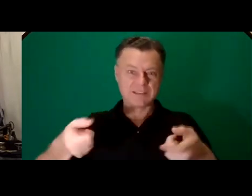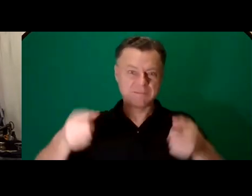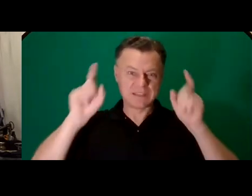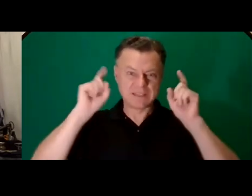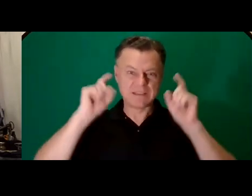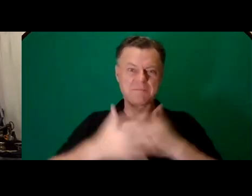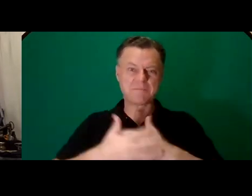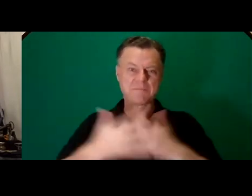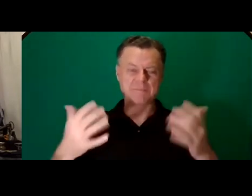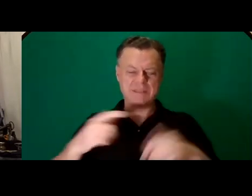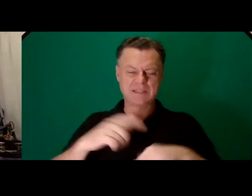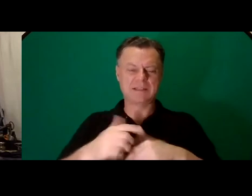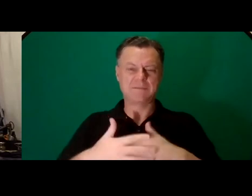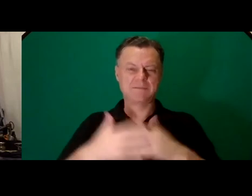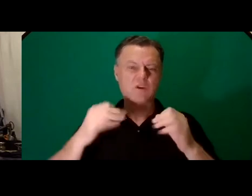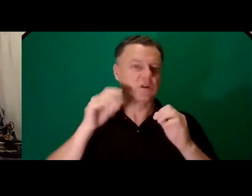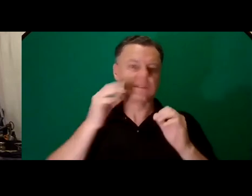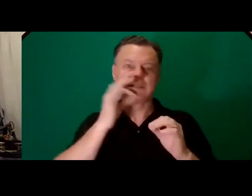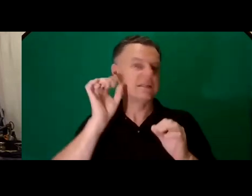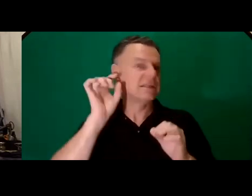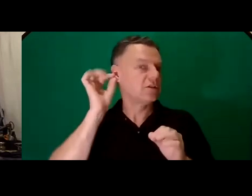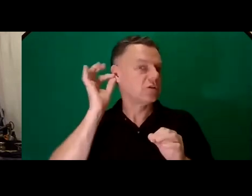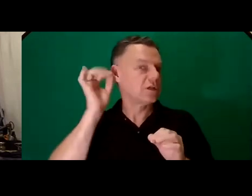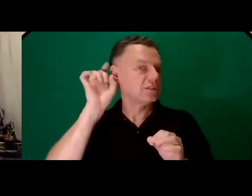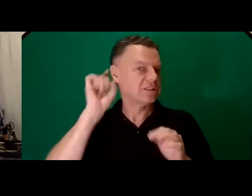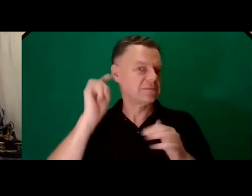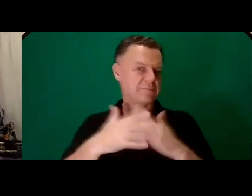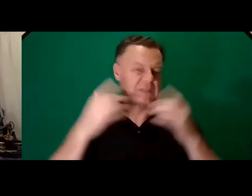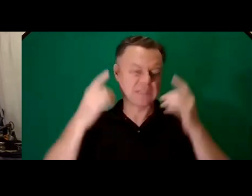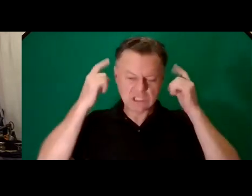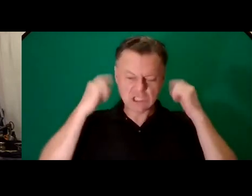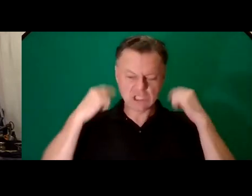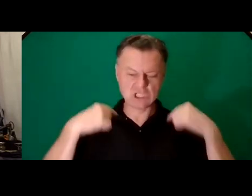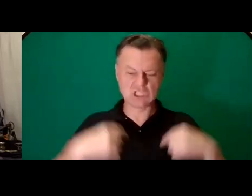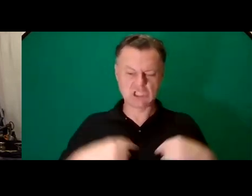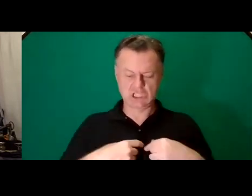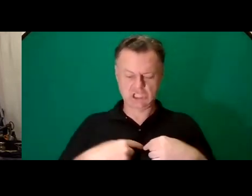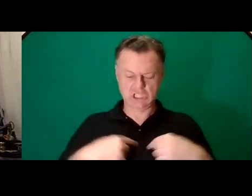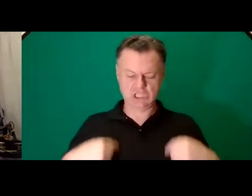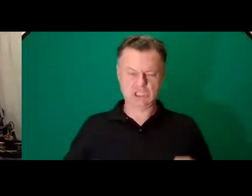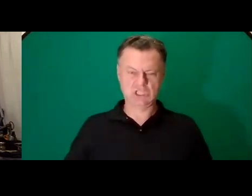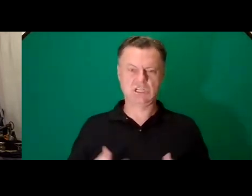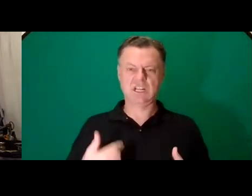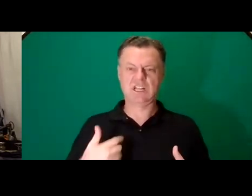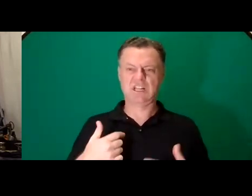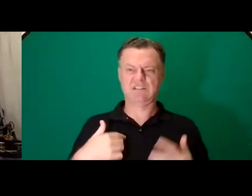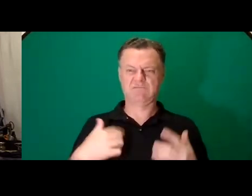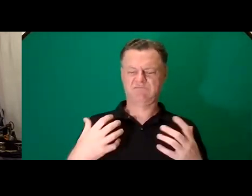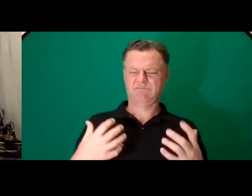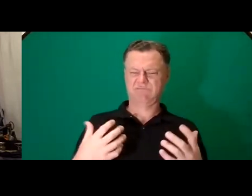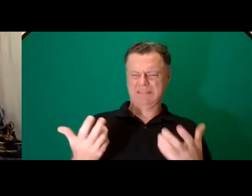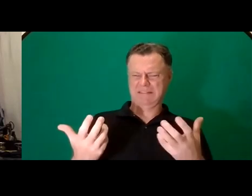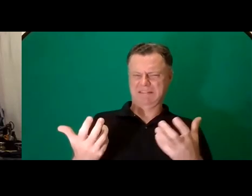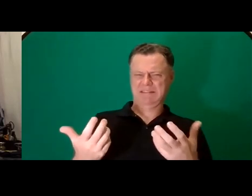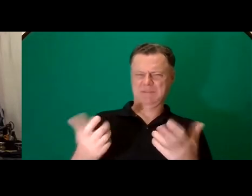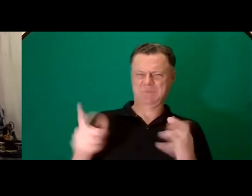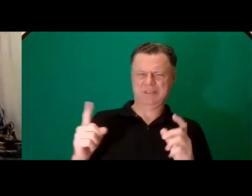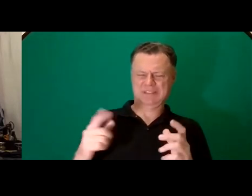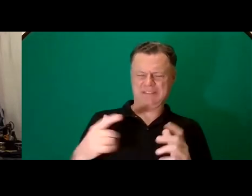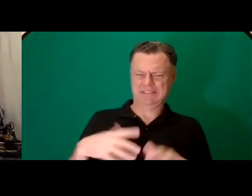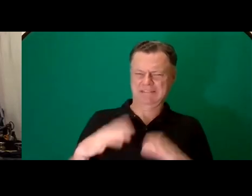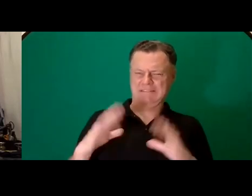at the time and I was quite horrified by having to wear them, and she walked in